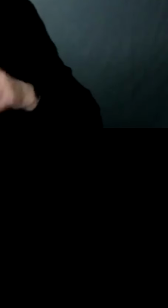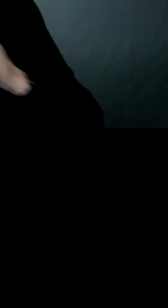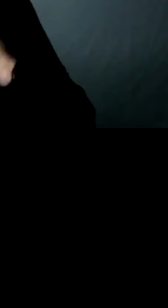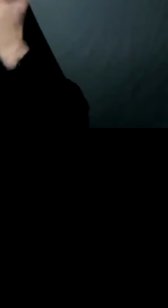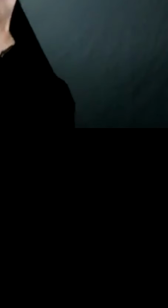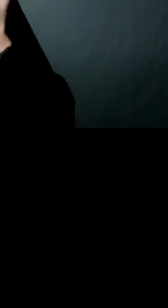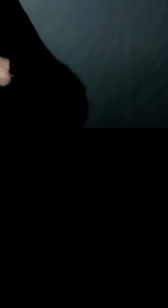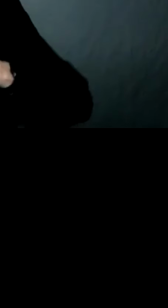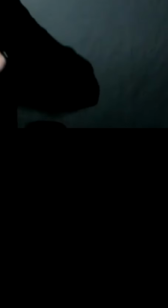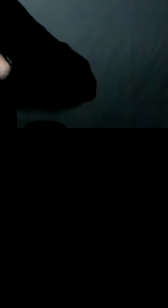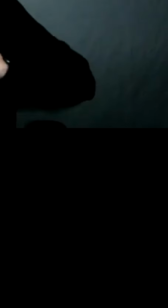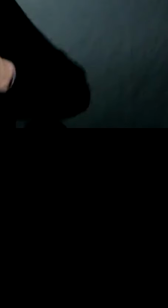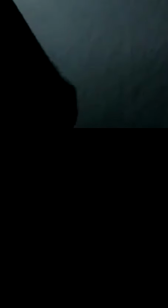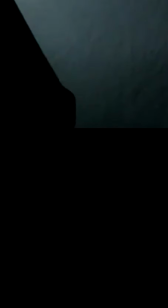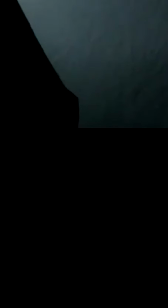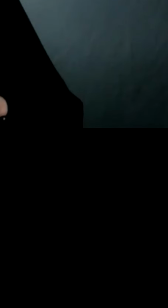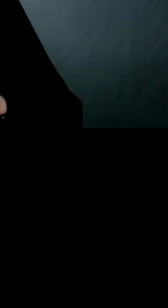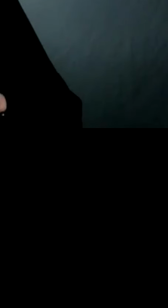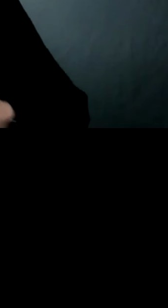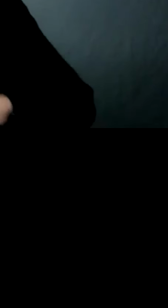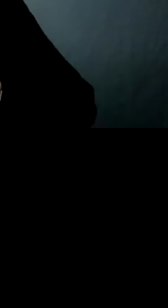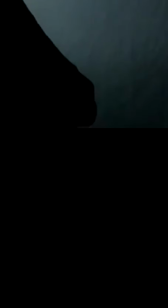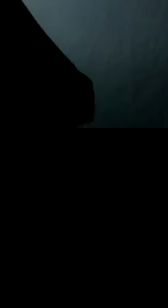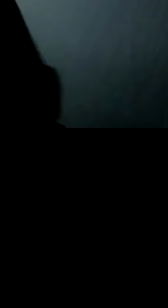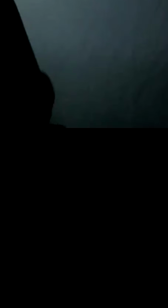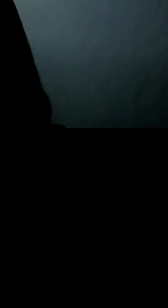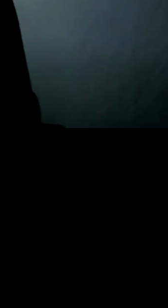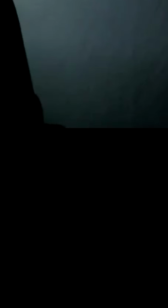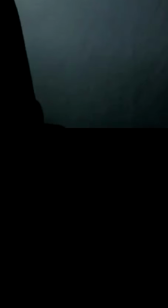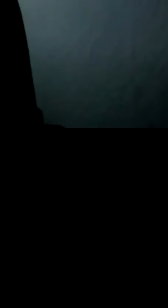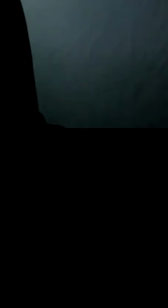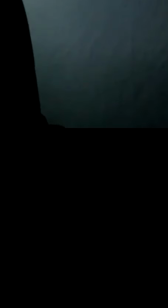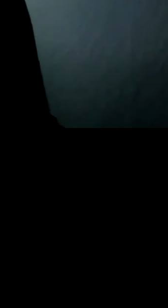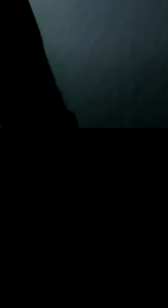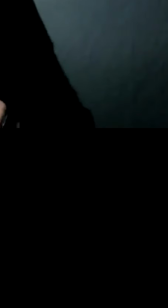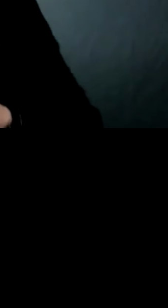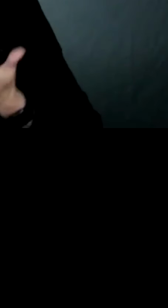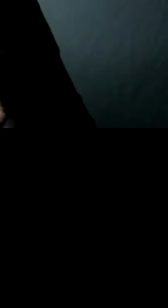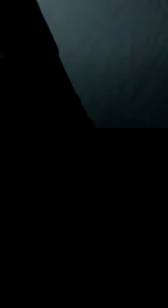By getting a vaccine will be reduced adverse effect or hospitalization .